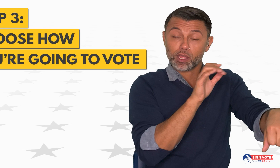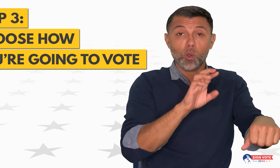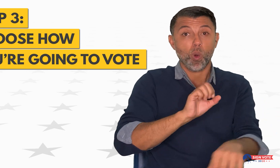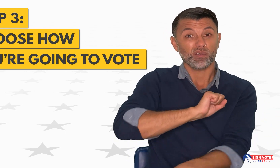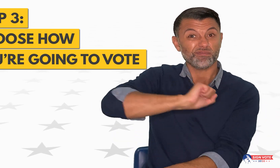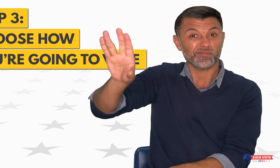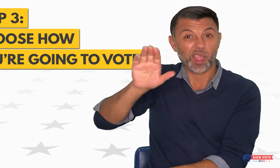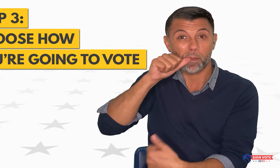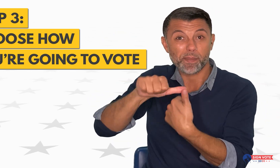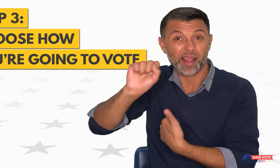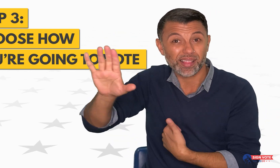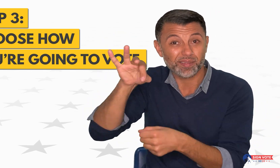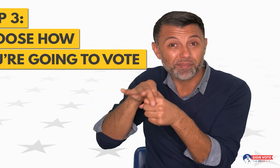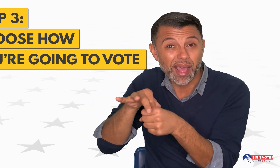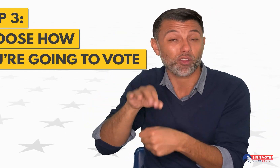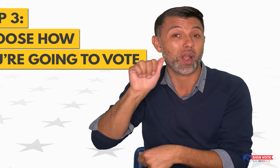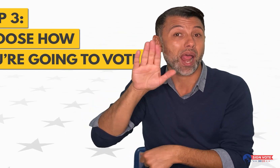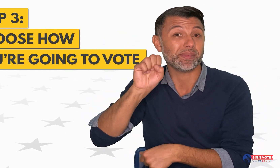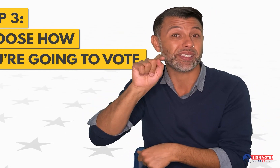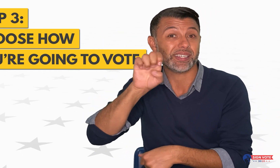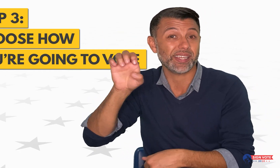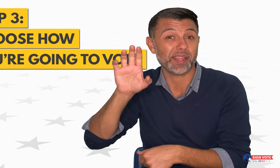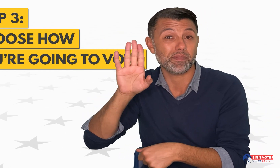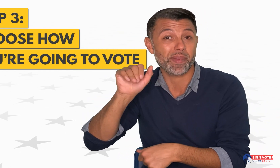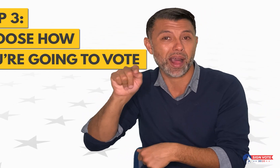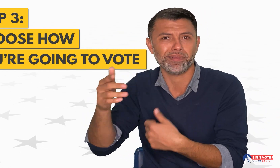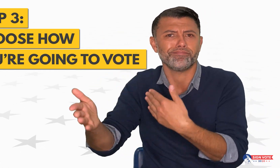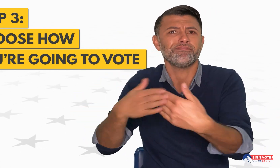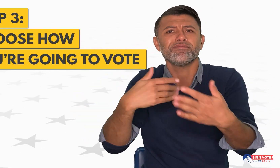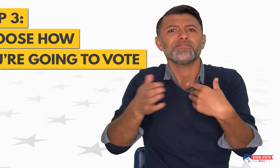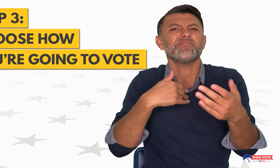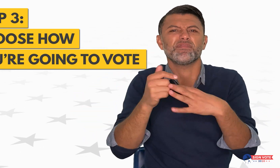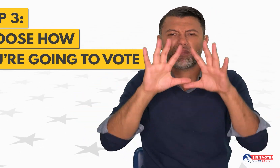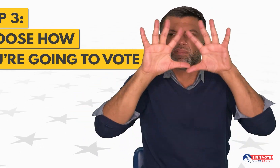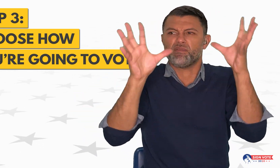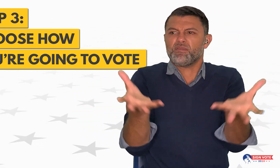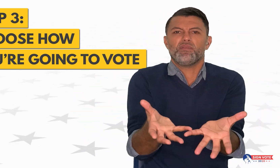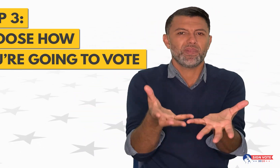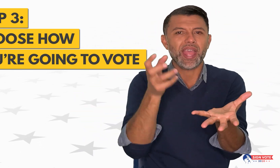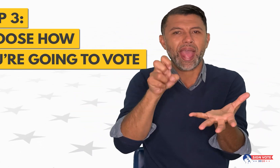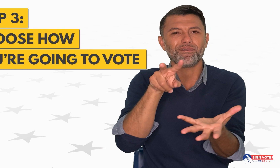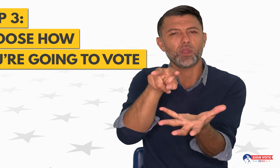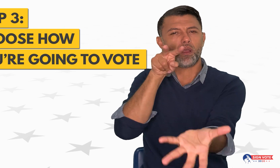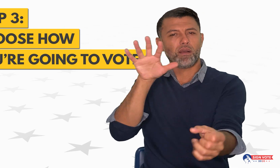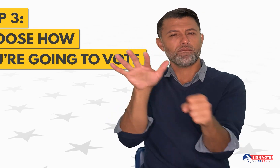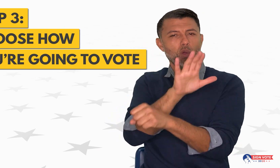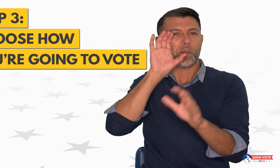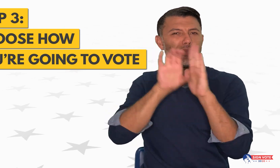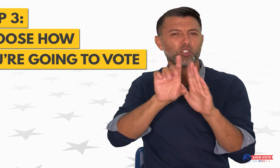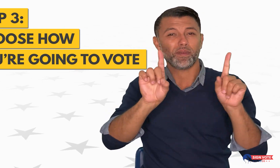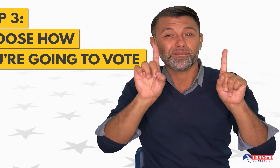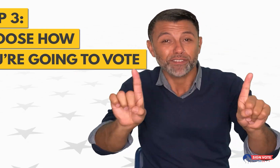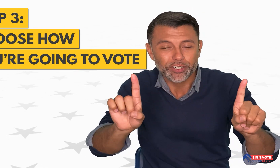vote early, mail in your ballot, or send in an absentee ballot. It would be best if you looked at the entire picture first